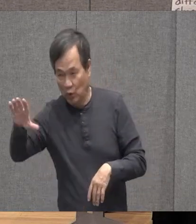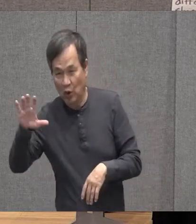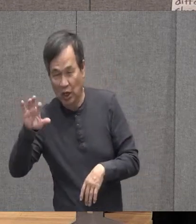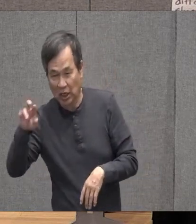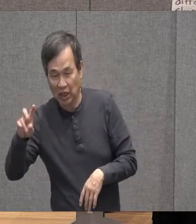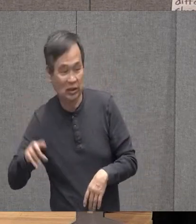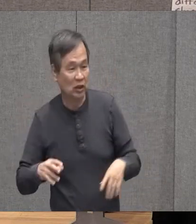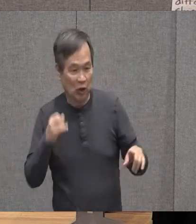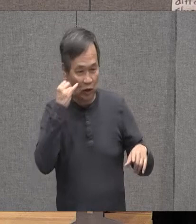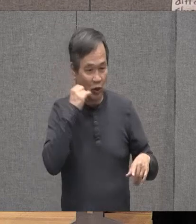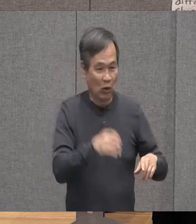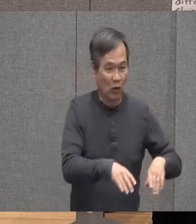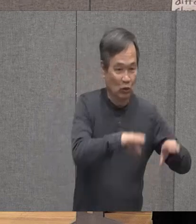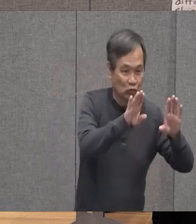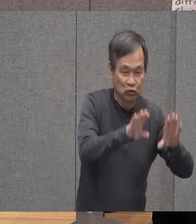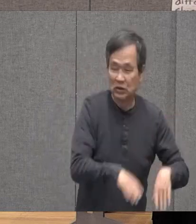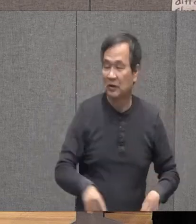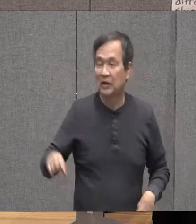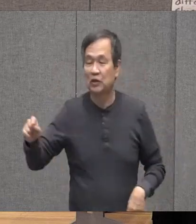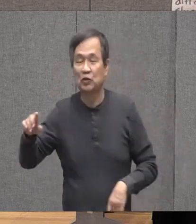If she pulled a seven and a five,